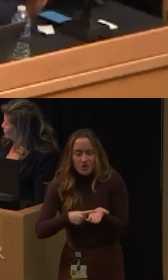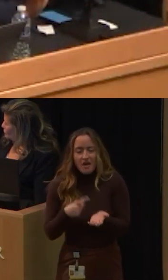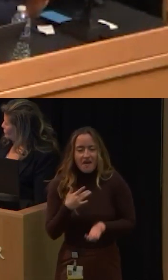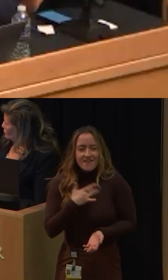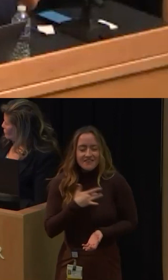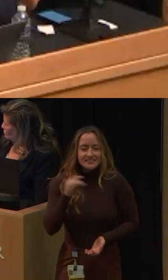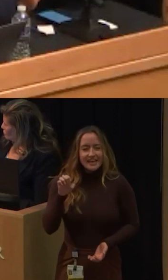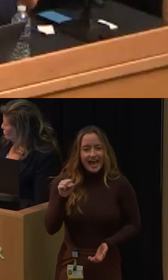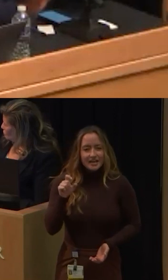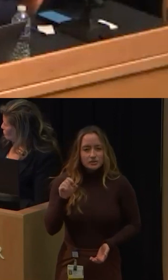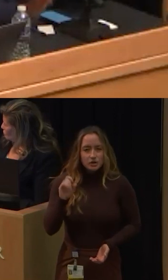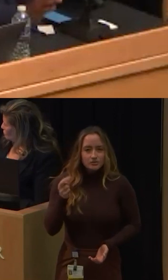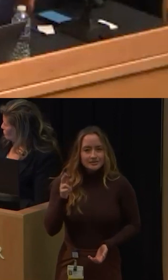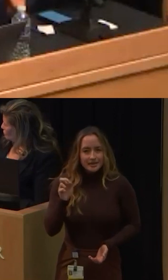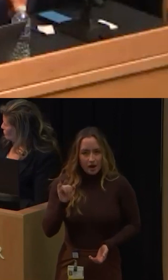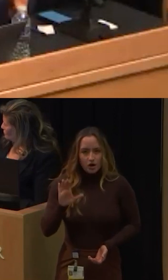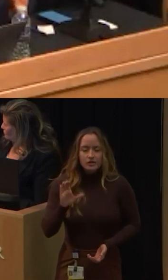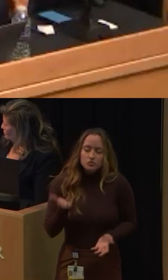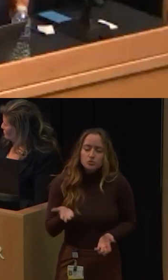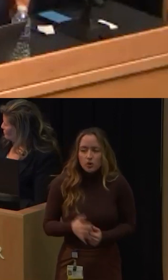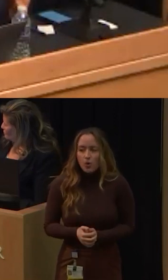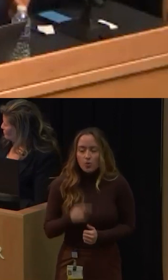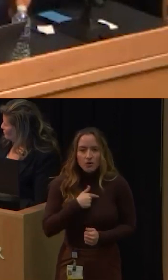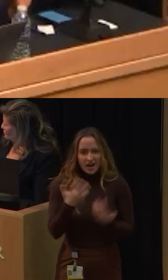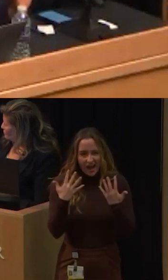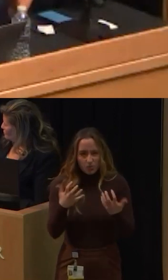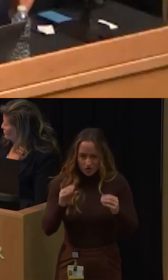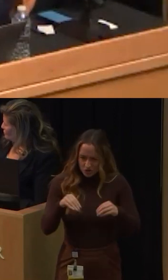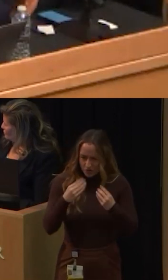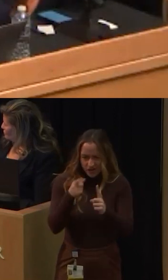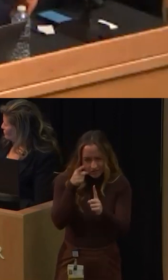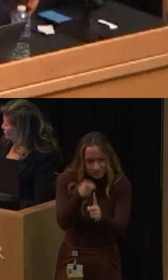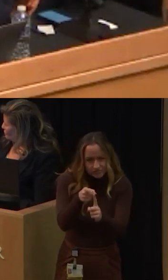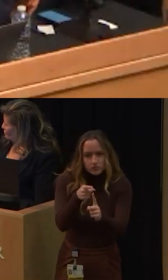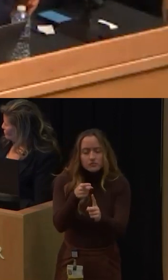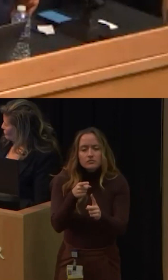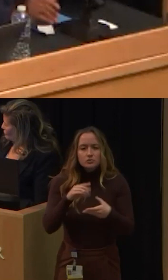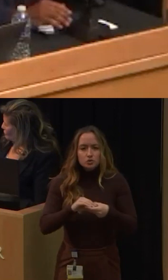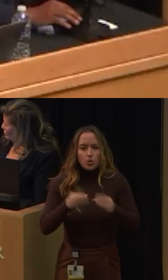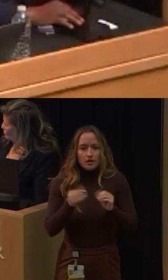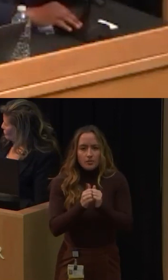and so I really want to kind of drive the point home, particularly with respect to his kind of story about Kodak, right?